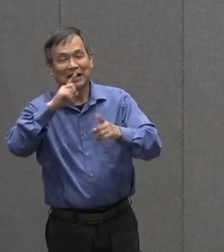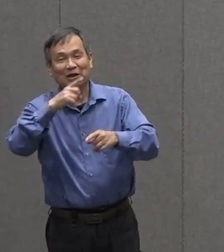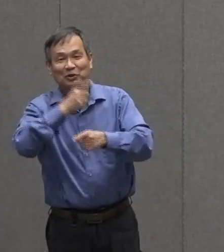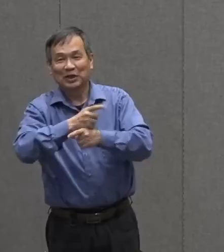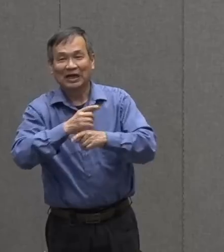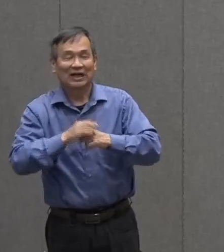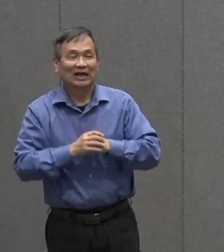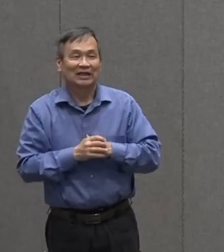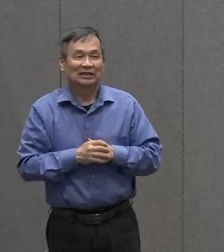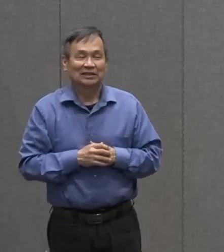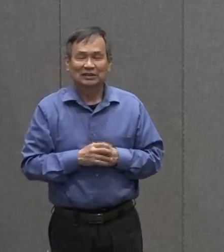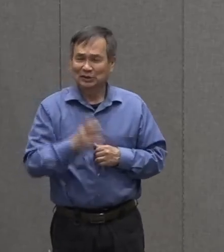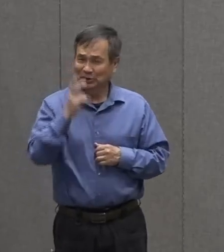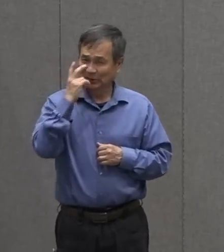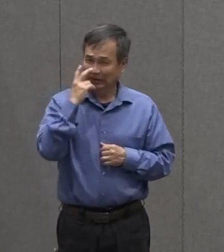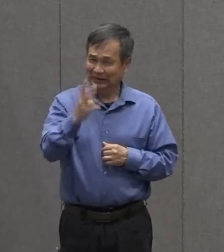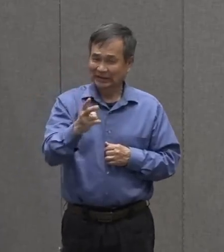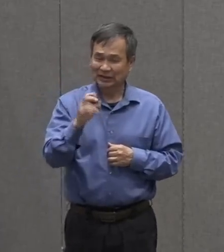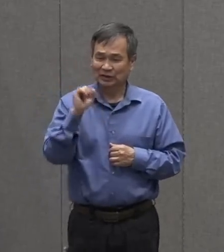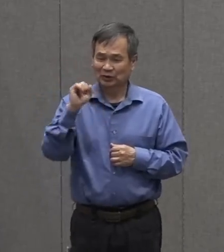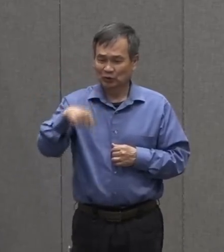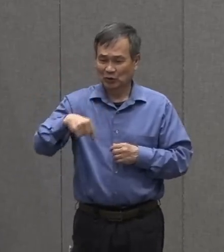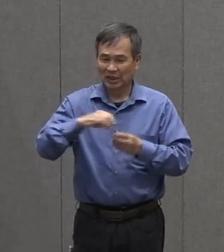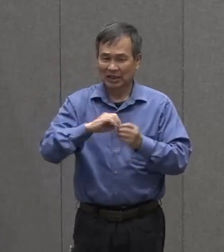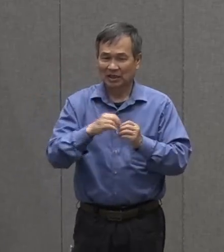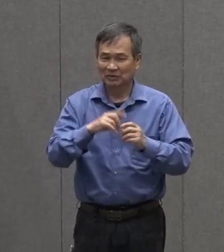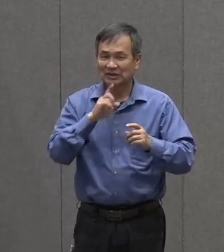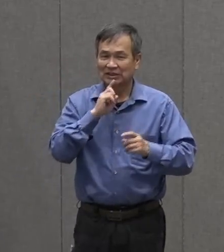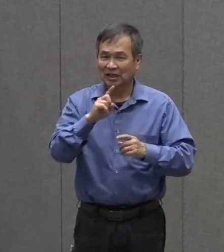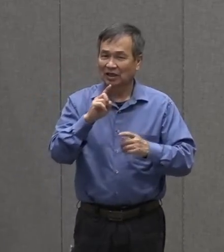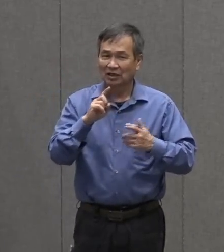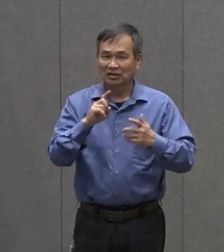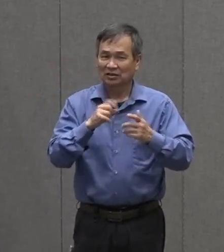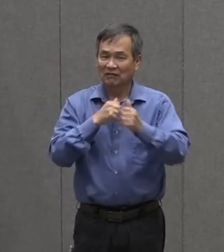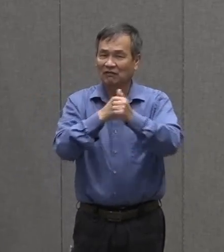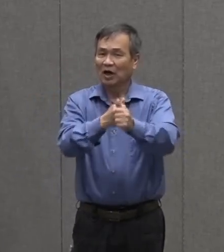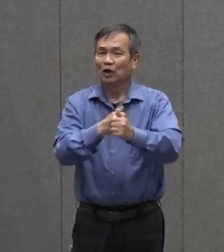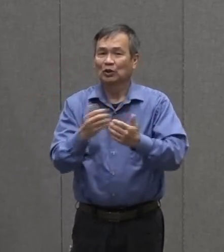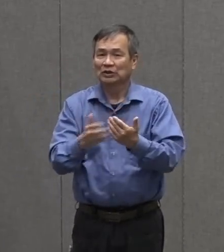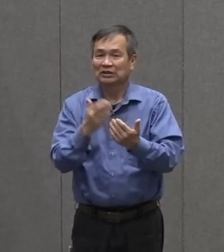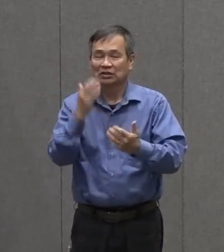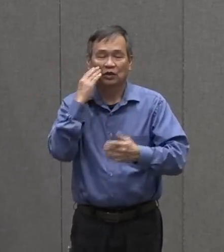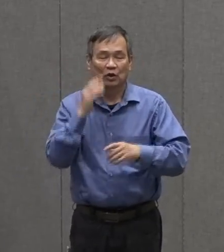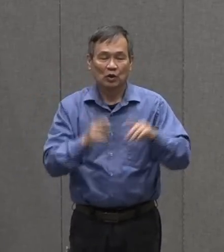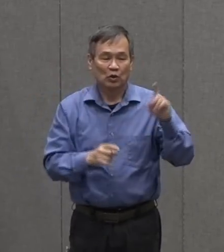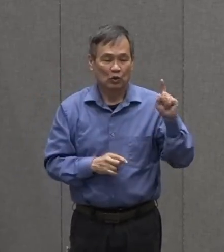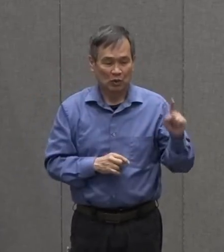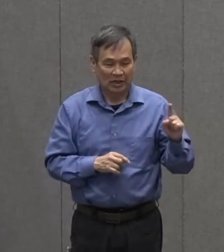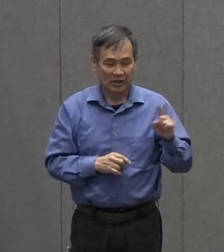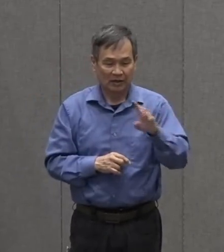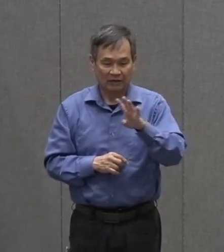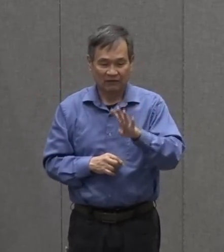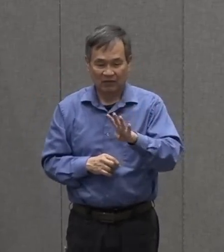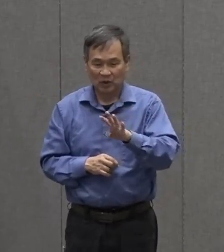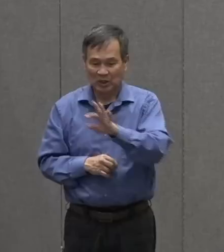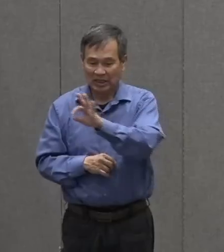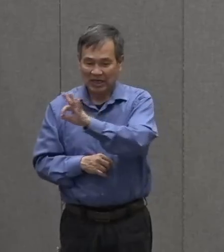Was there a pattern with square numbers? So let's look at one, four and nine. What do we notice?